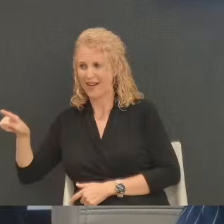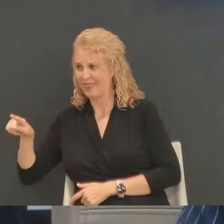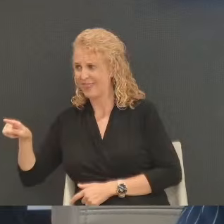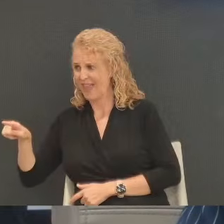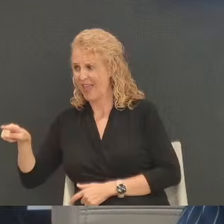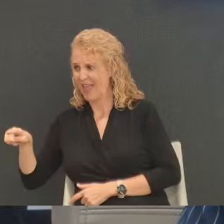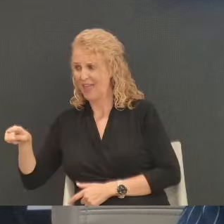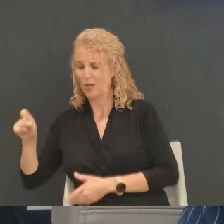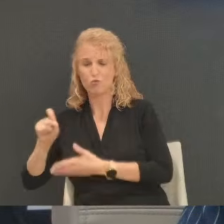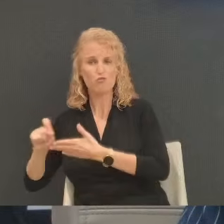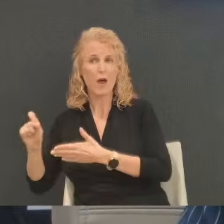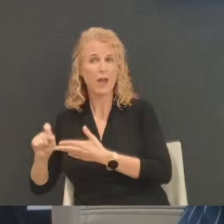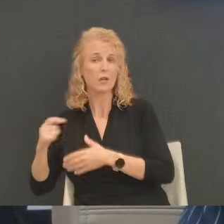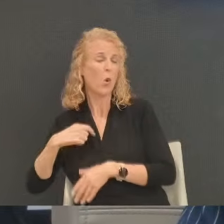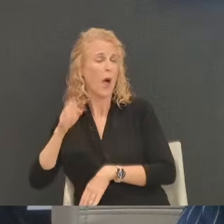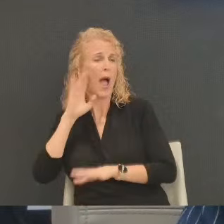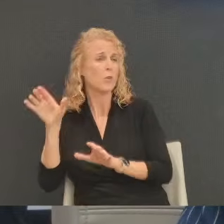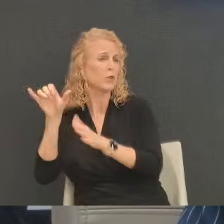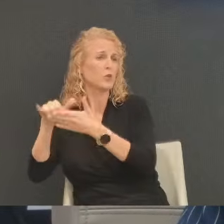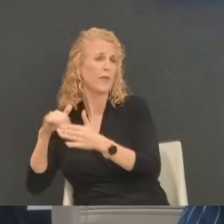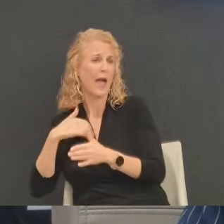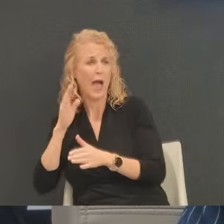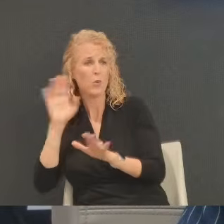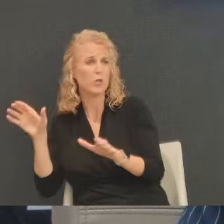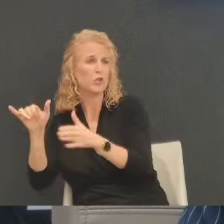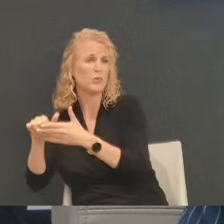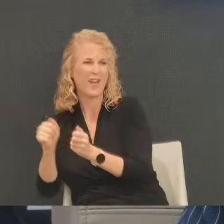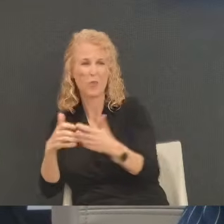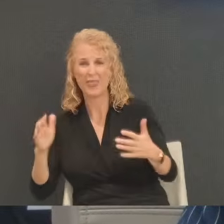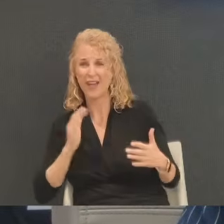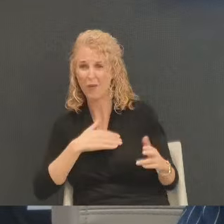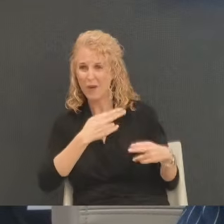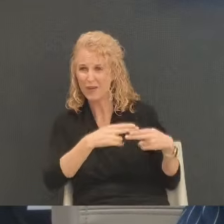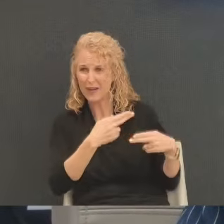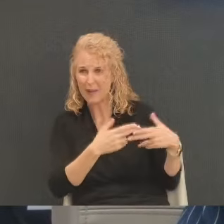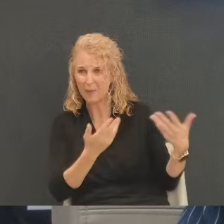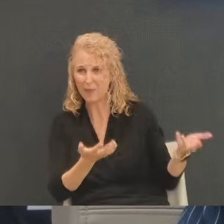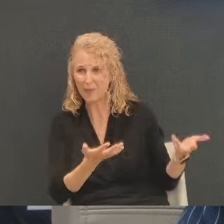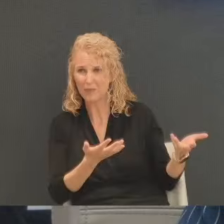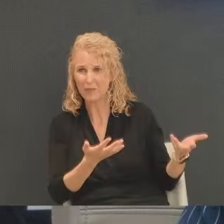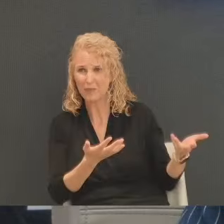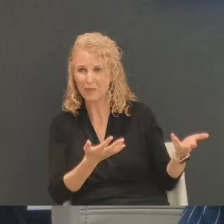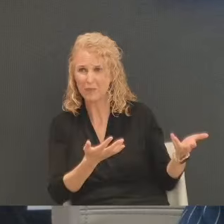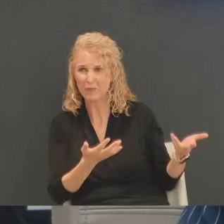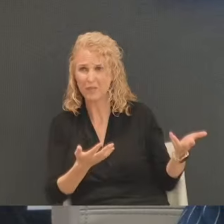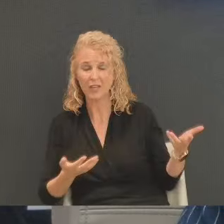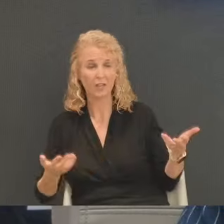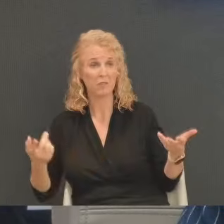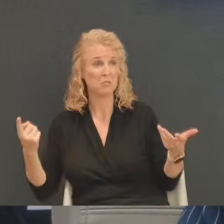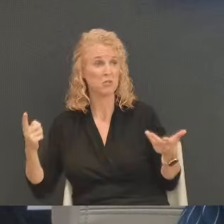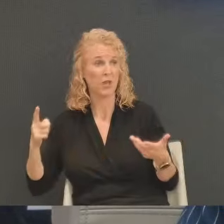talking about what they going to do and don't even include Hamilton County. just running off. And I